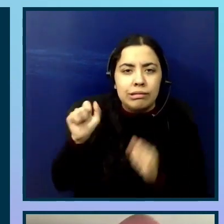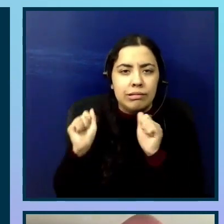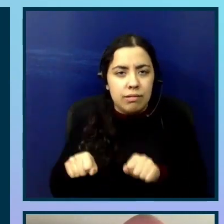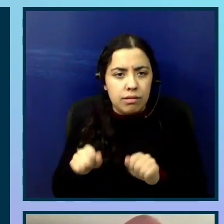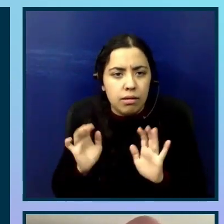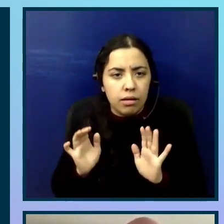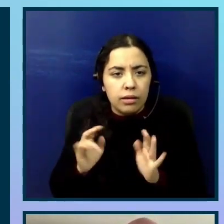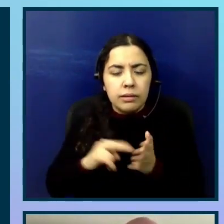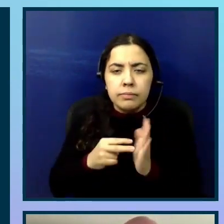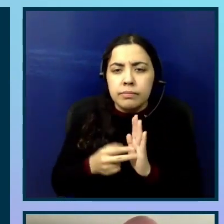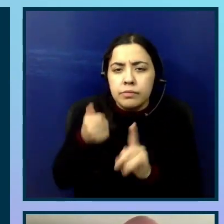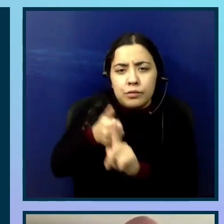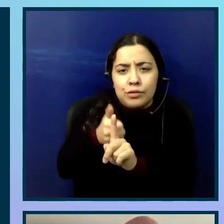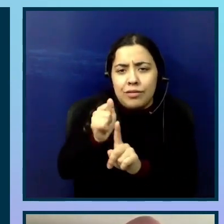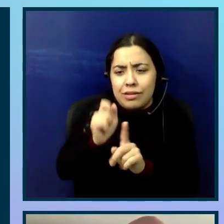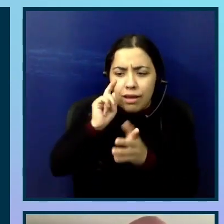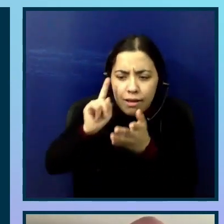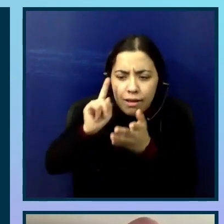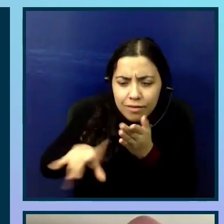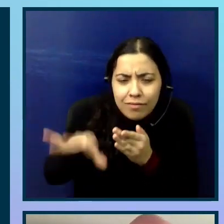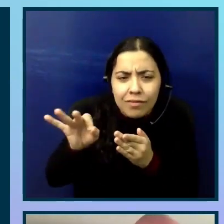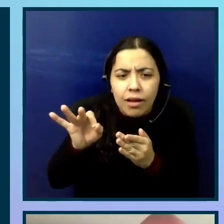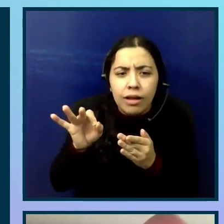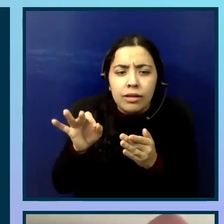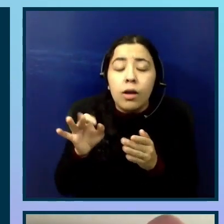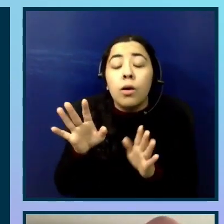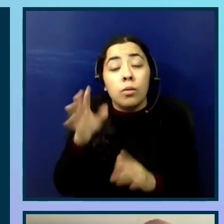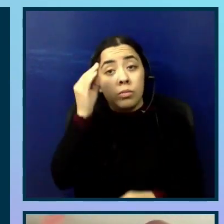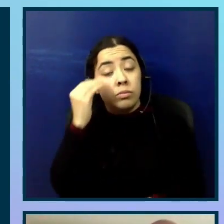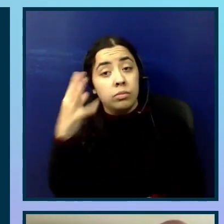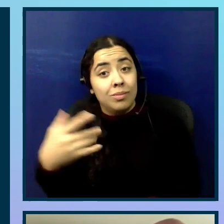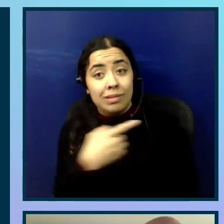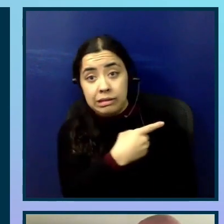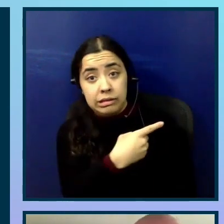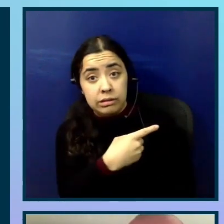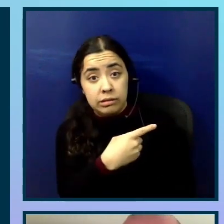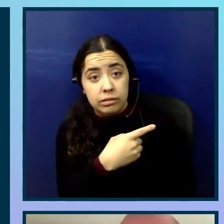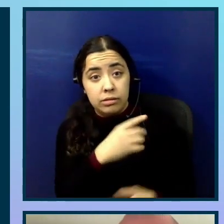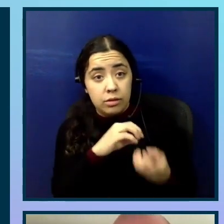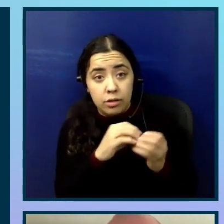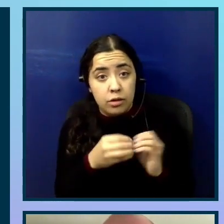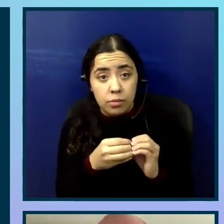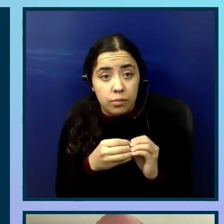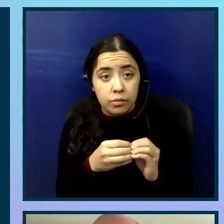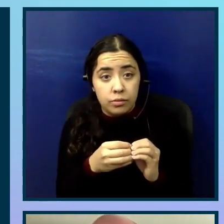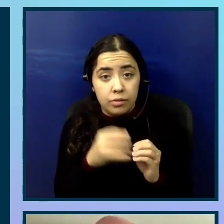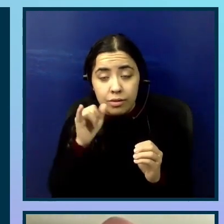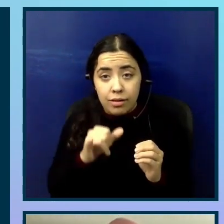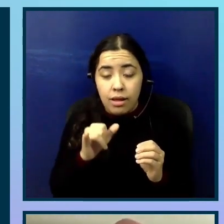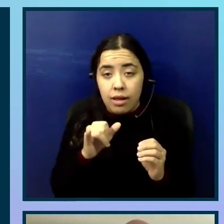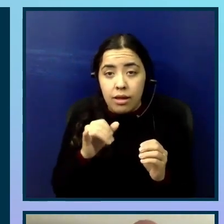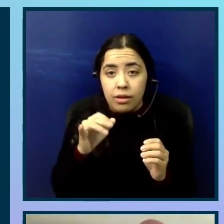you can find, you can do segmentation. By the way this is not, you know, these numbers, there's a graph up on the screen.